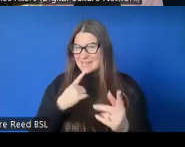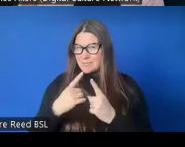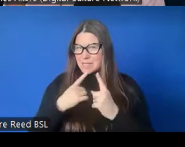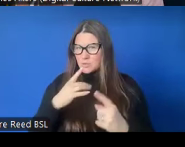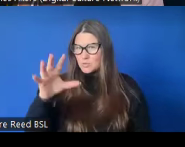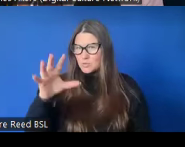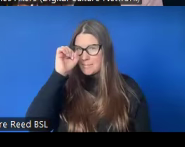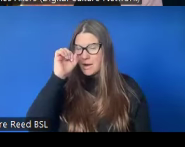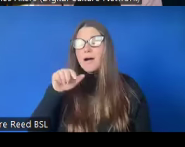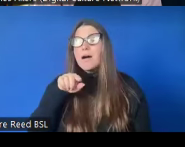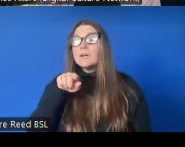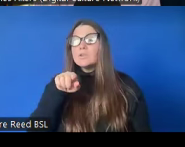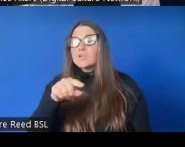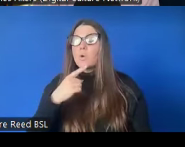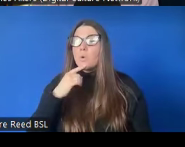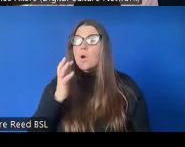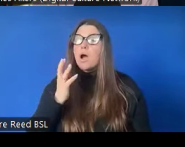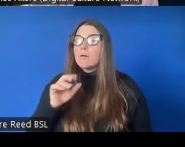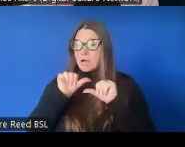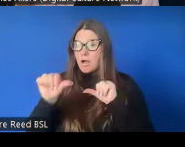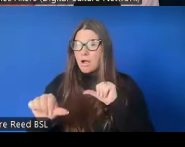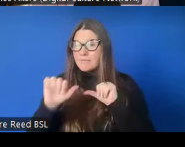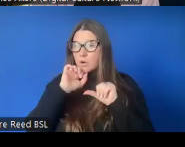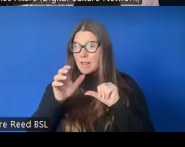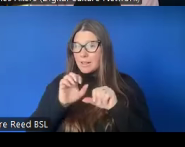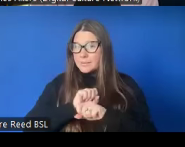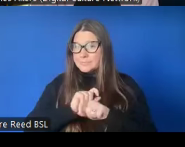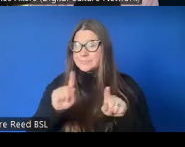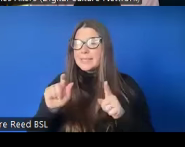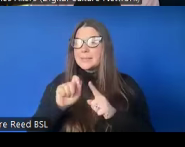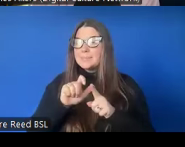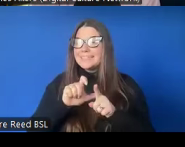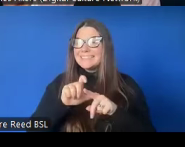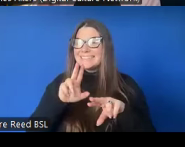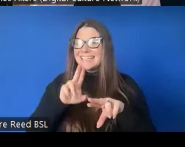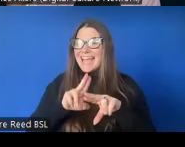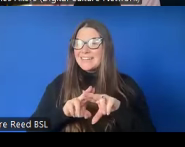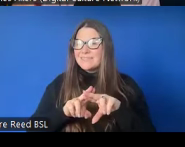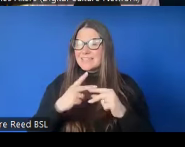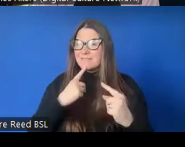you'll get a PDF version of this presentation and this will have all this information in. Don't feel like you've got to scribble everything down.